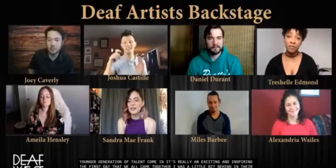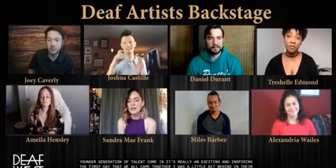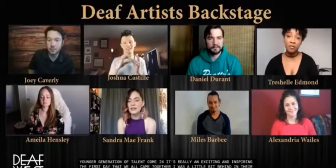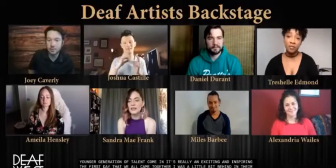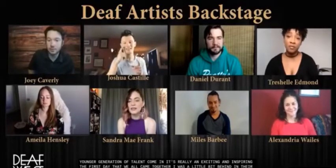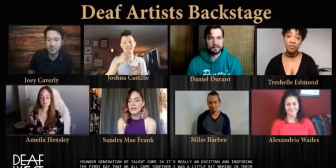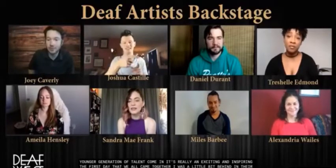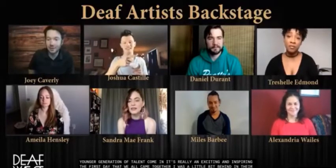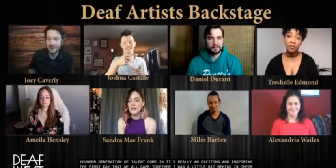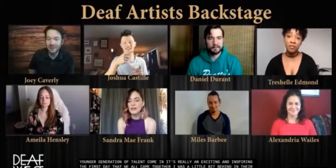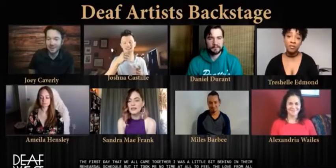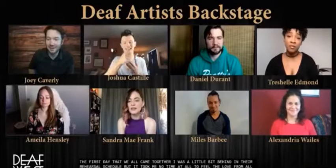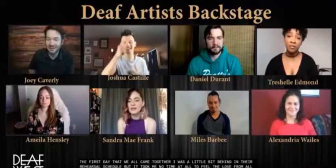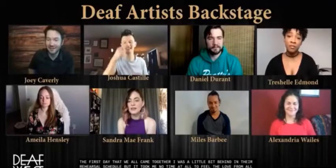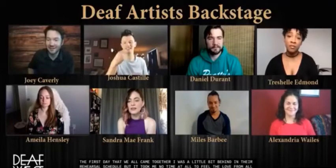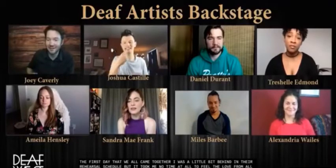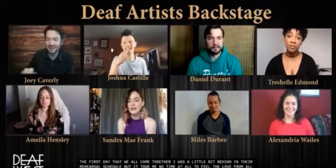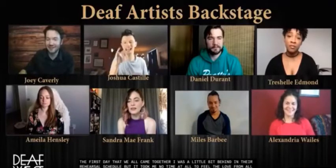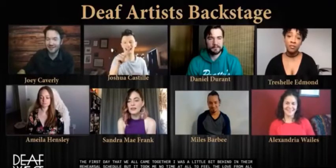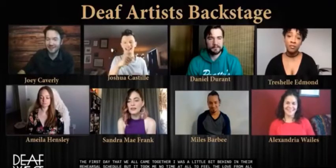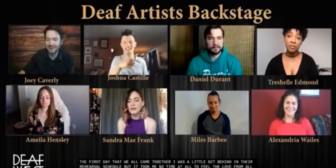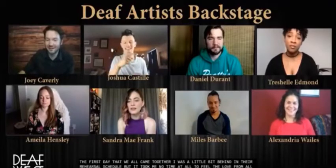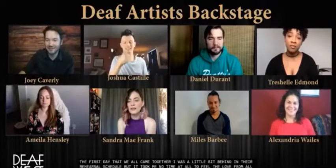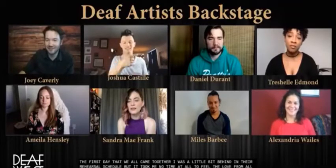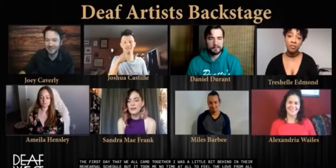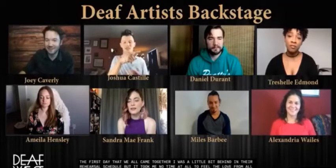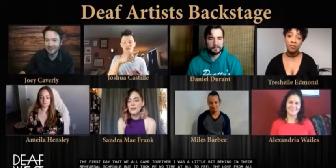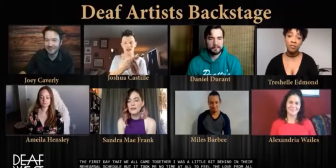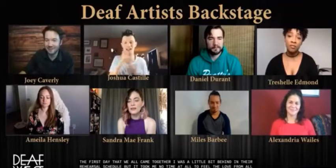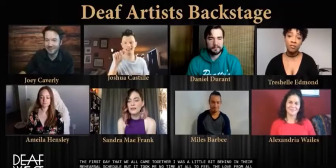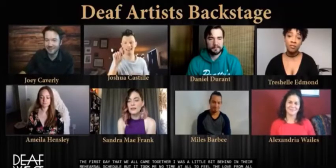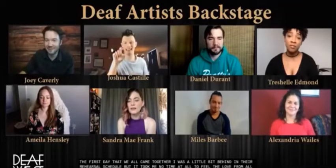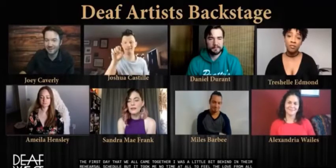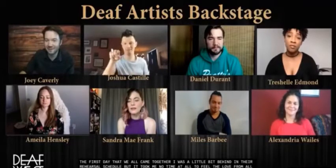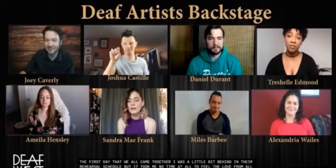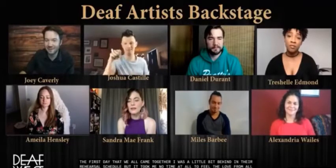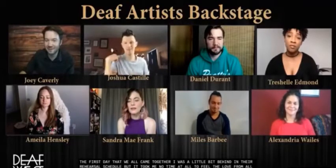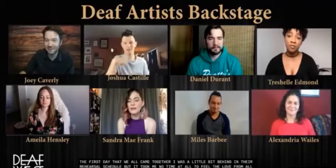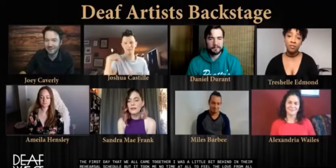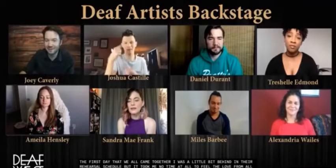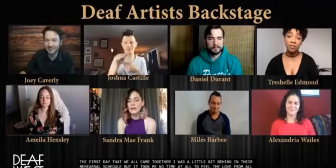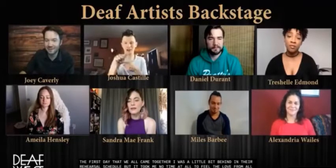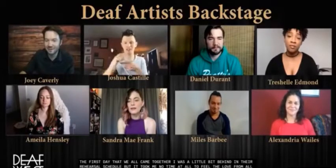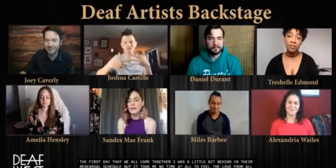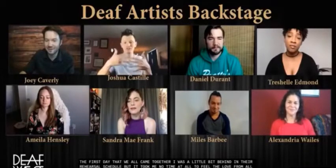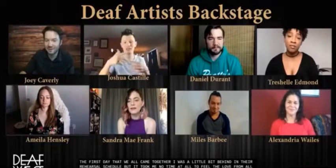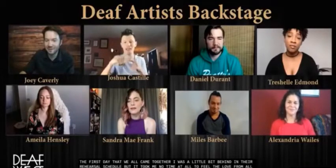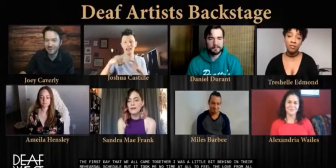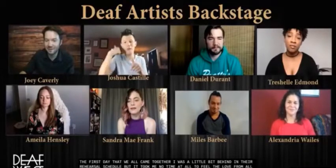Joey: Josh, you had a comment. Josh: Yeah, I just wanted to comment on what Alexandria said, I agree.